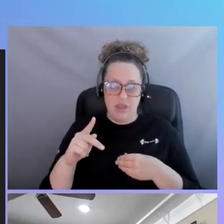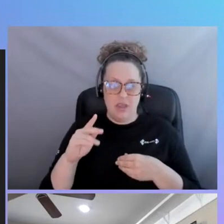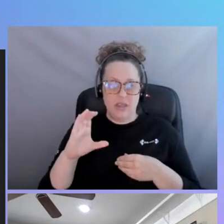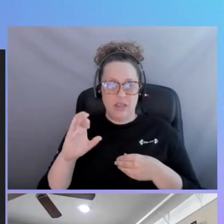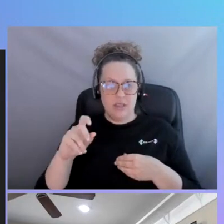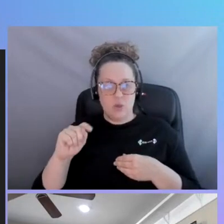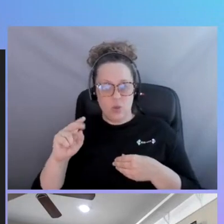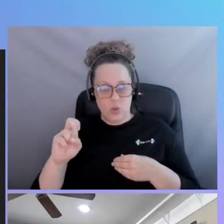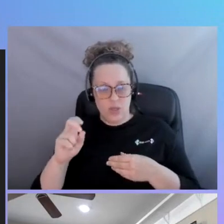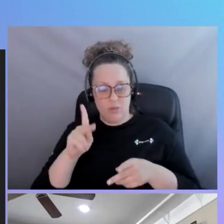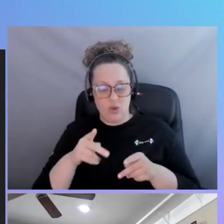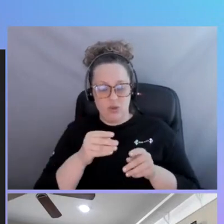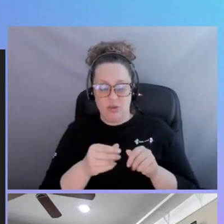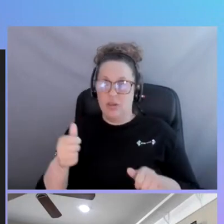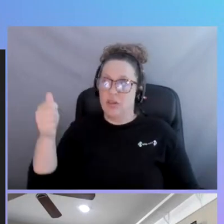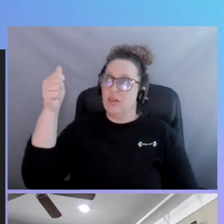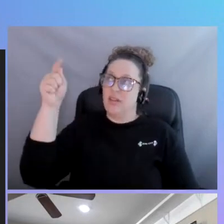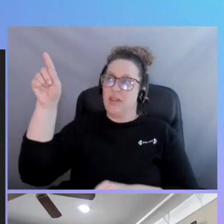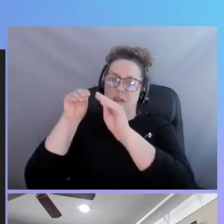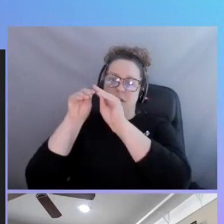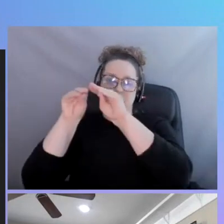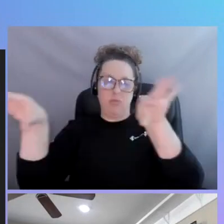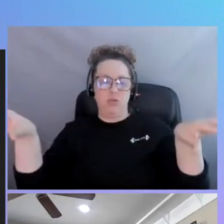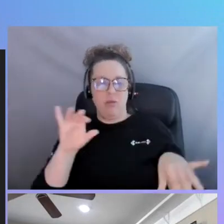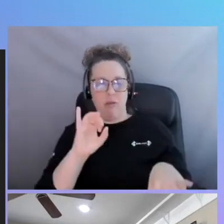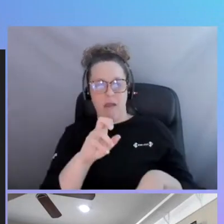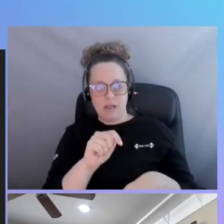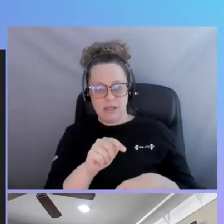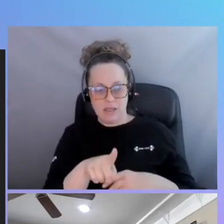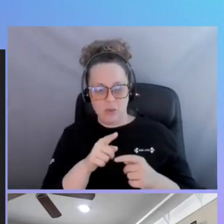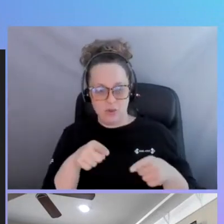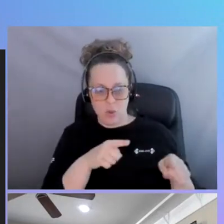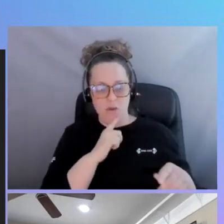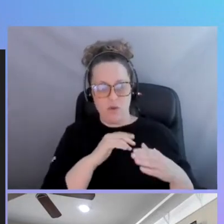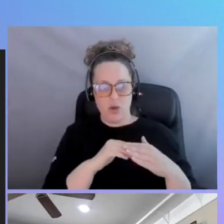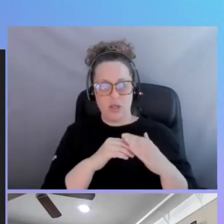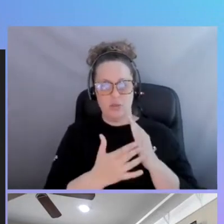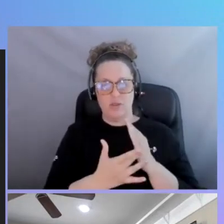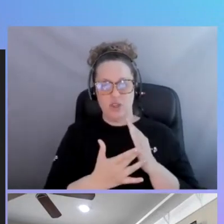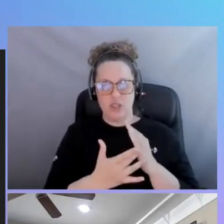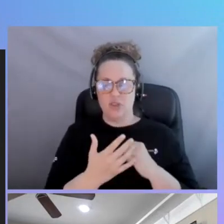email to all of your IT department about what's going on with digital accessibility, that just takes so much work off your